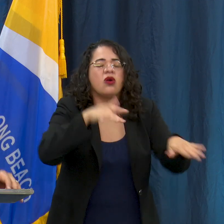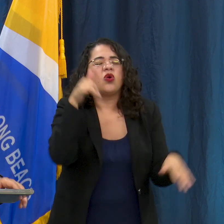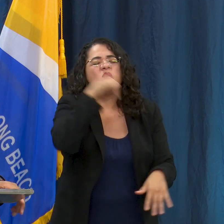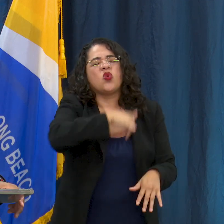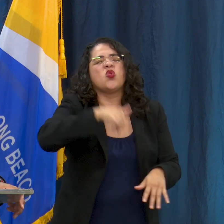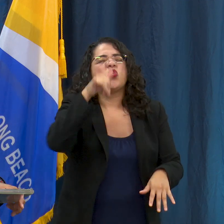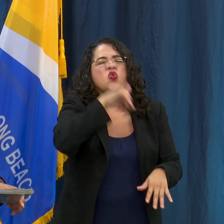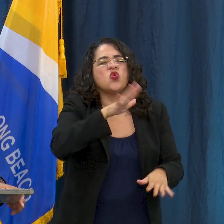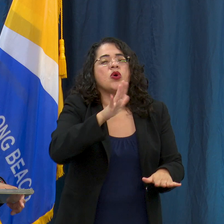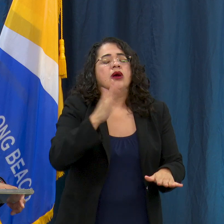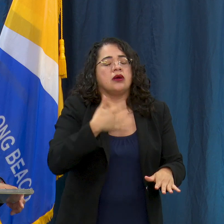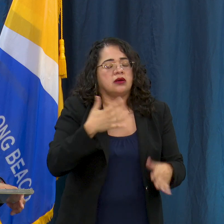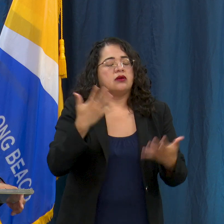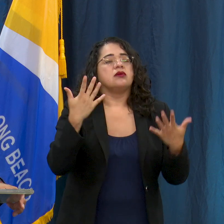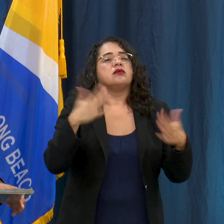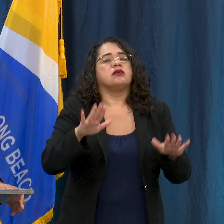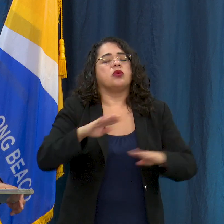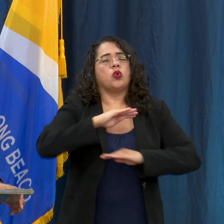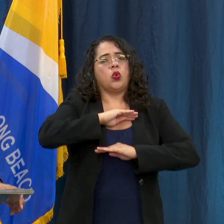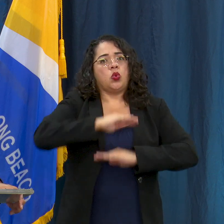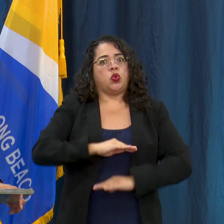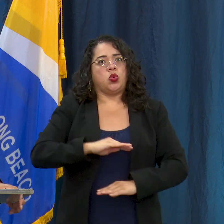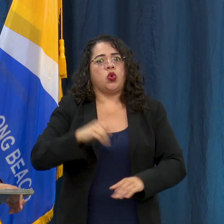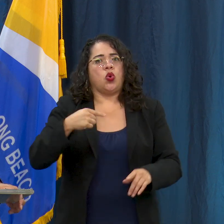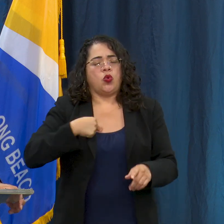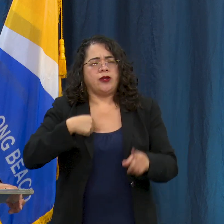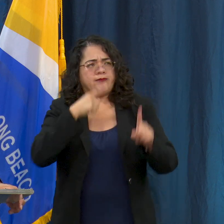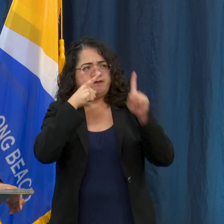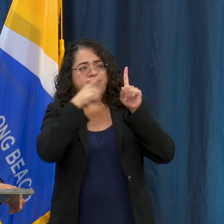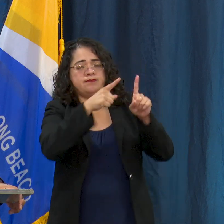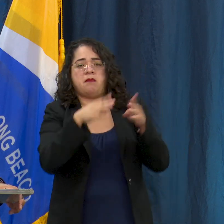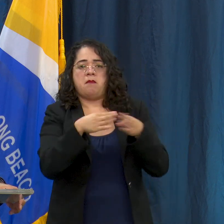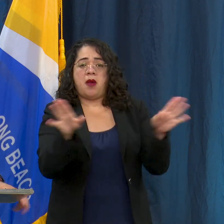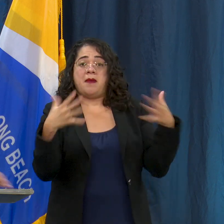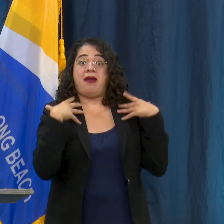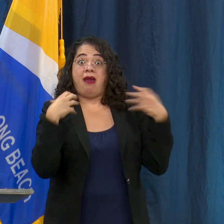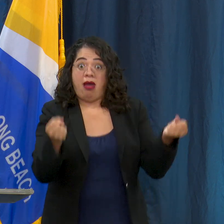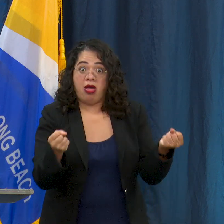the state and so we put public health first as we always should. We also know